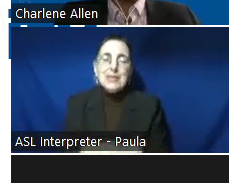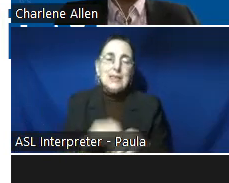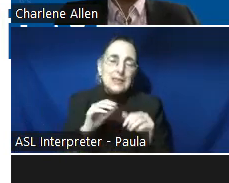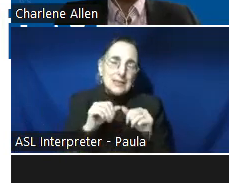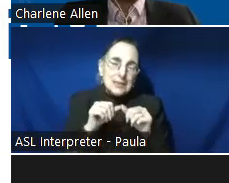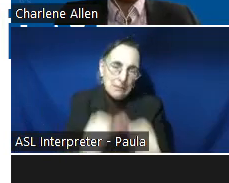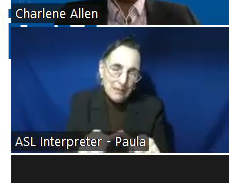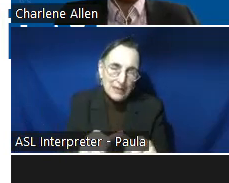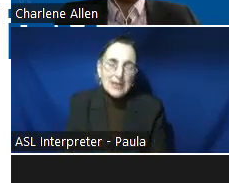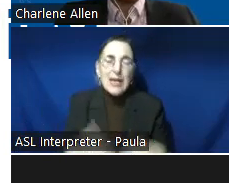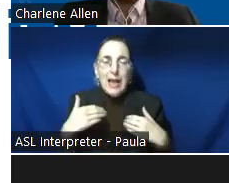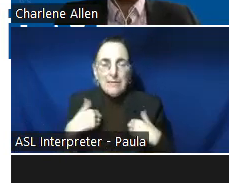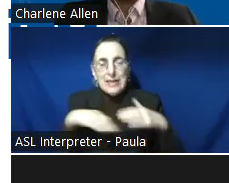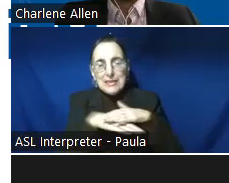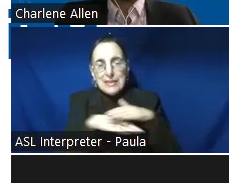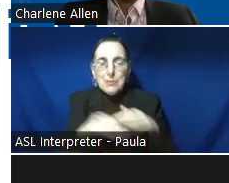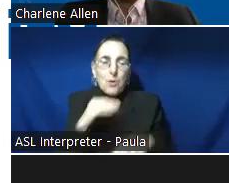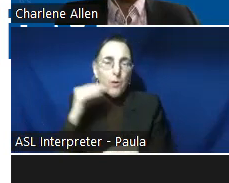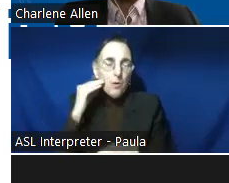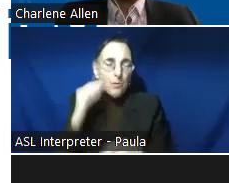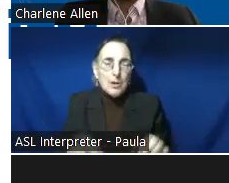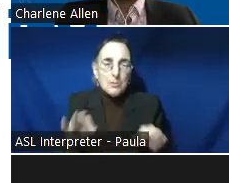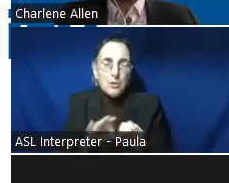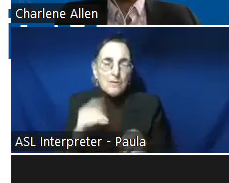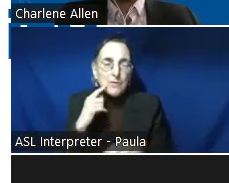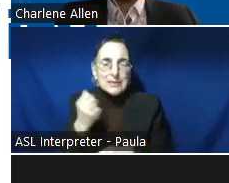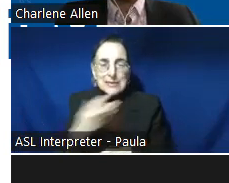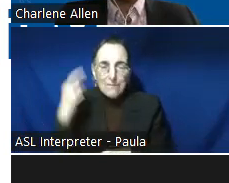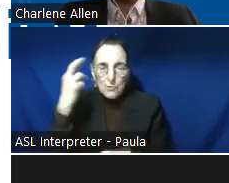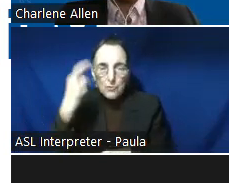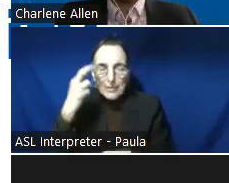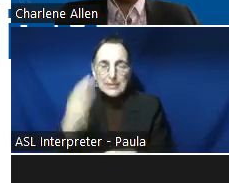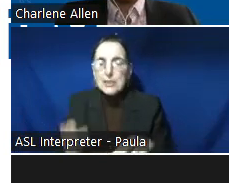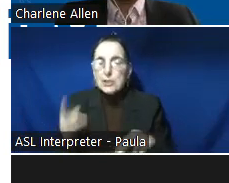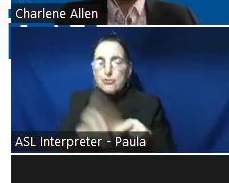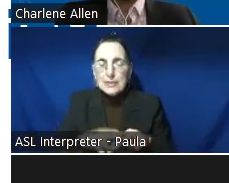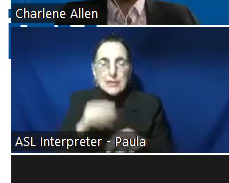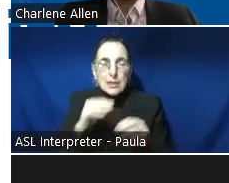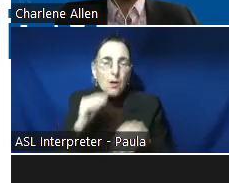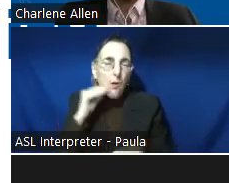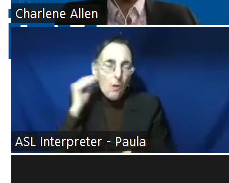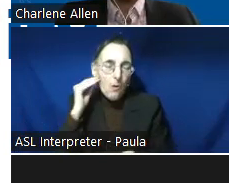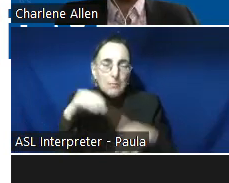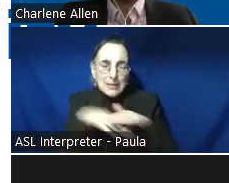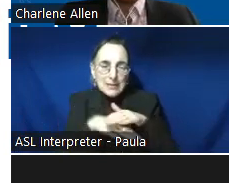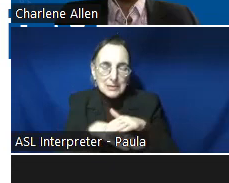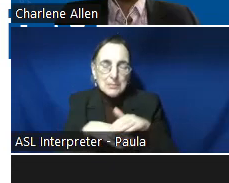for several reasons: increasing accessibility in the home creates increased stability and